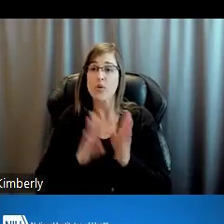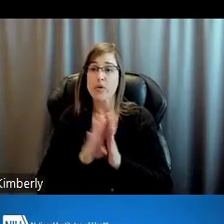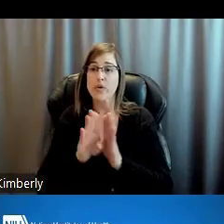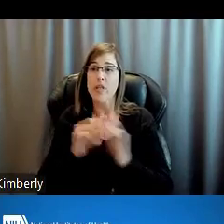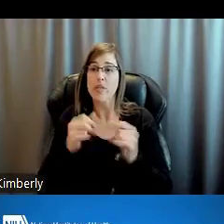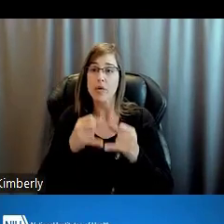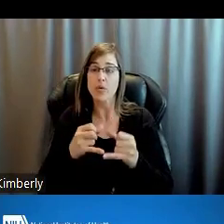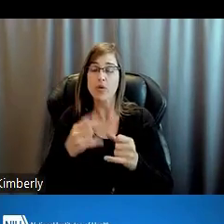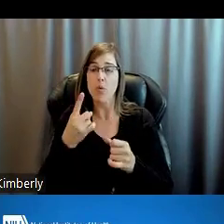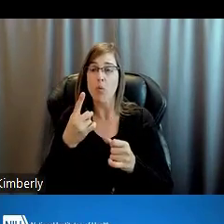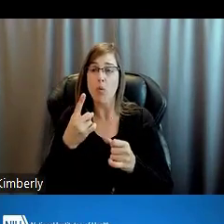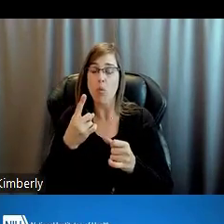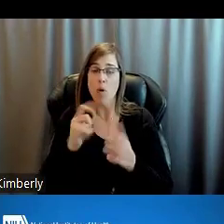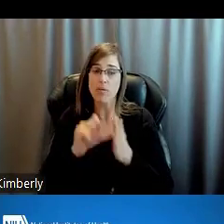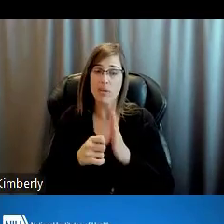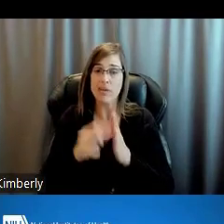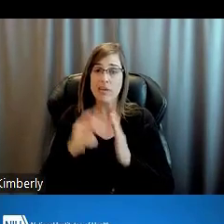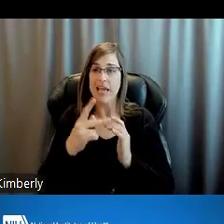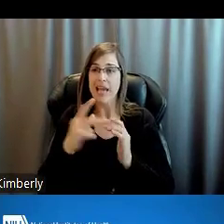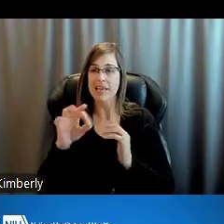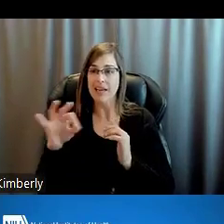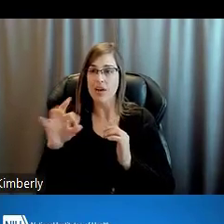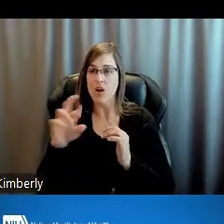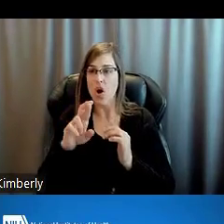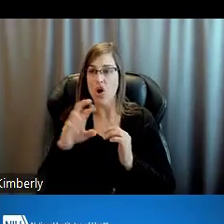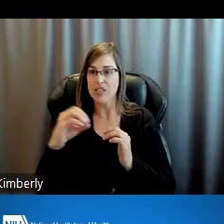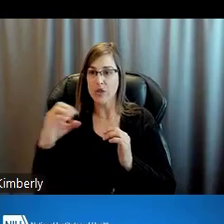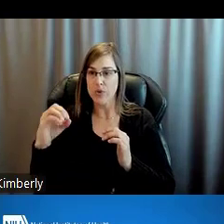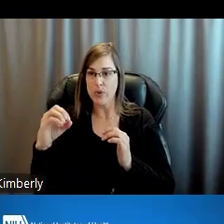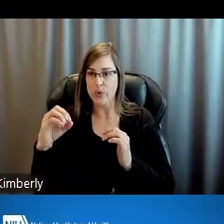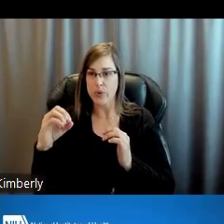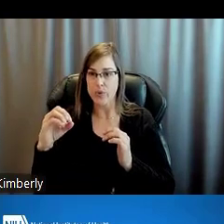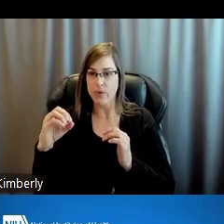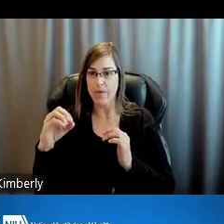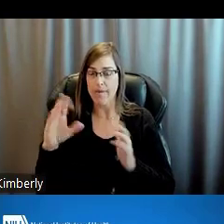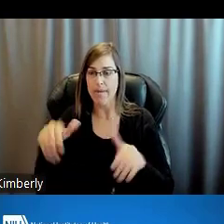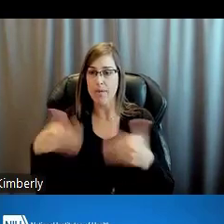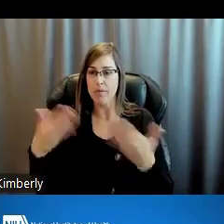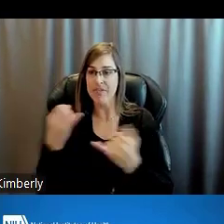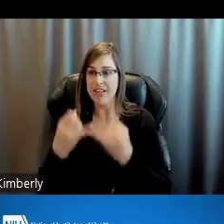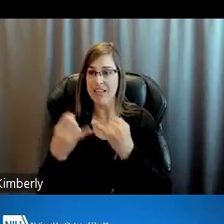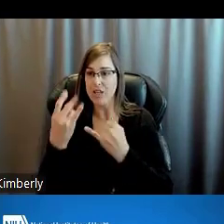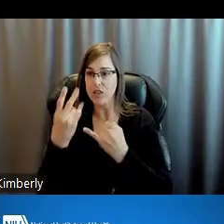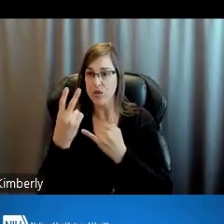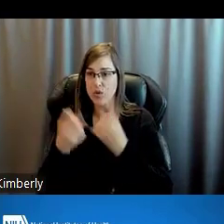one very prominent one is the K99/R00, which provides the last 2 years of funding for your post-doc